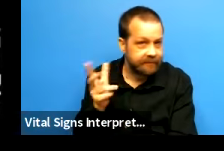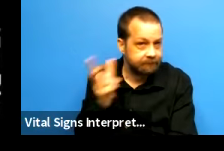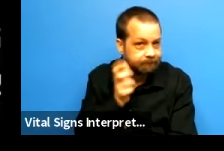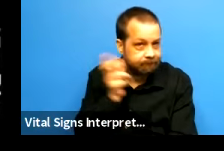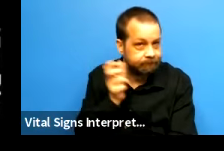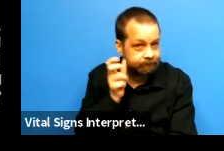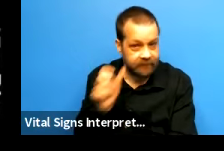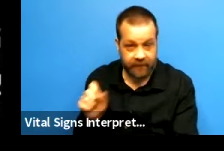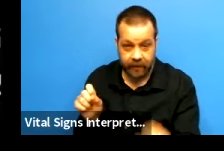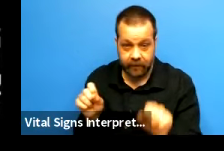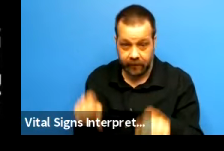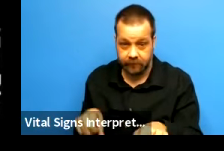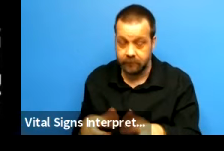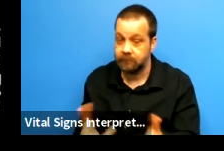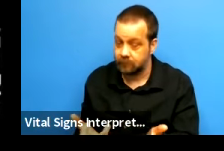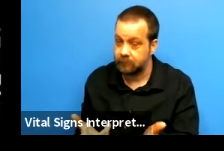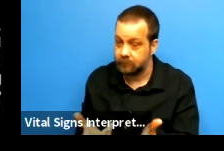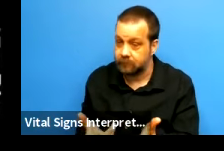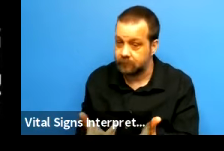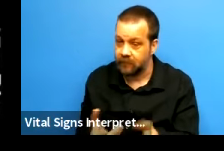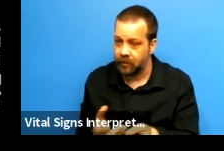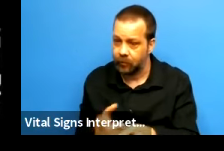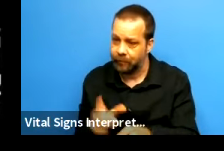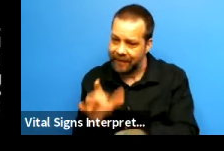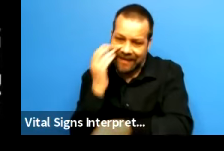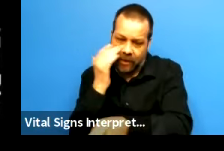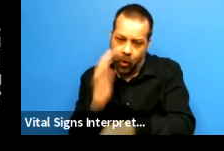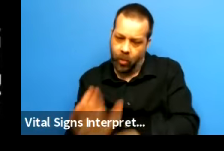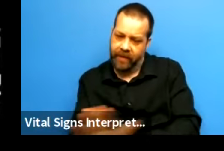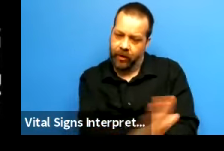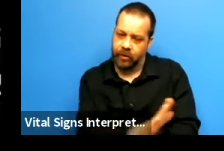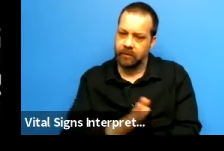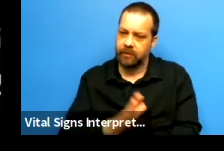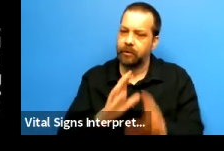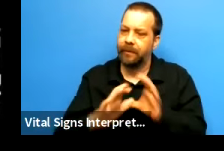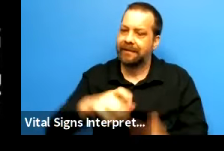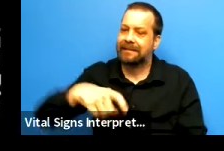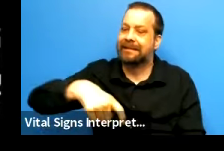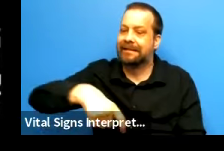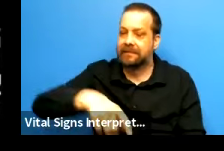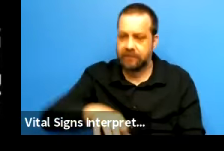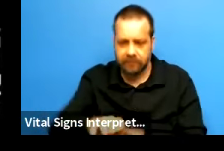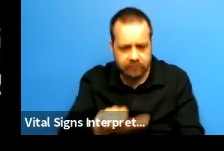about their communication needs in order to determine what needs to be used.